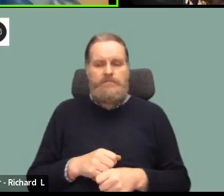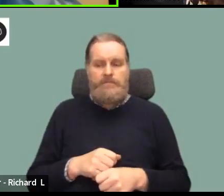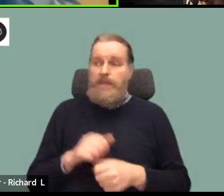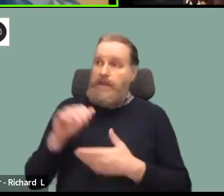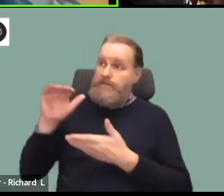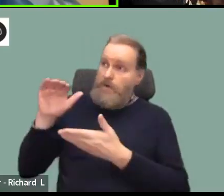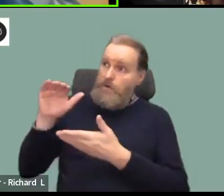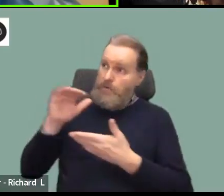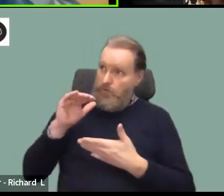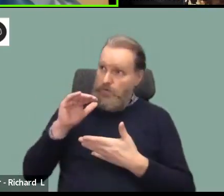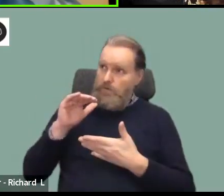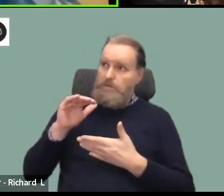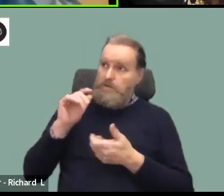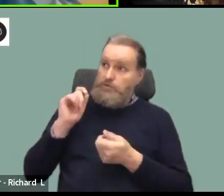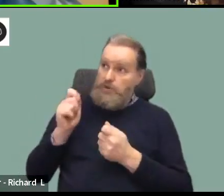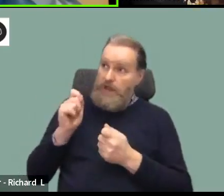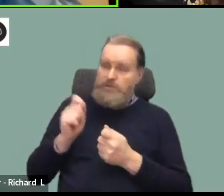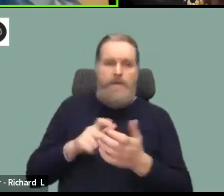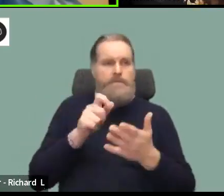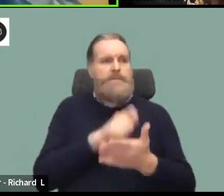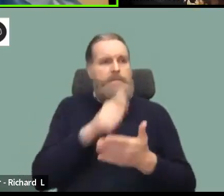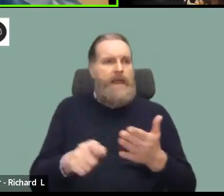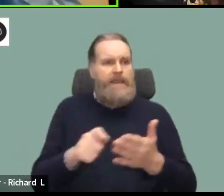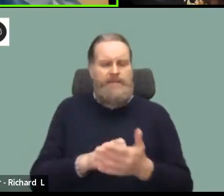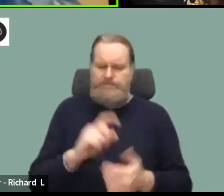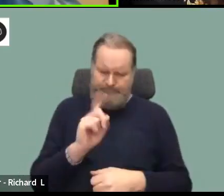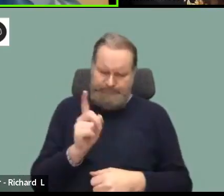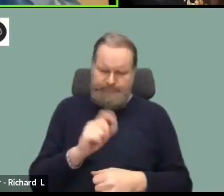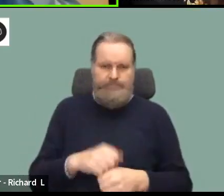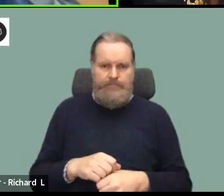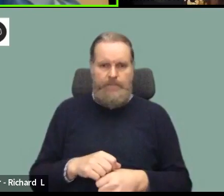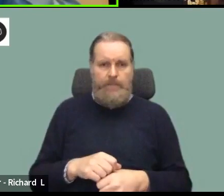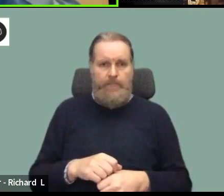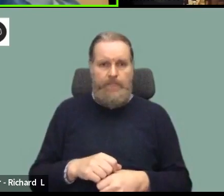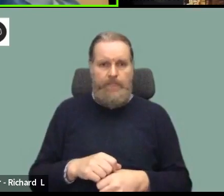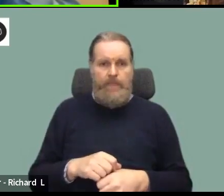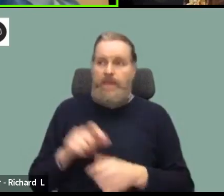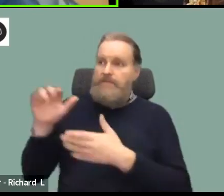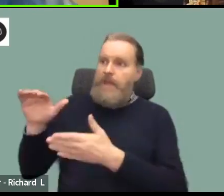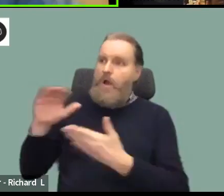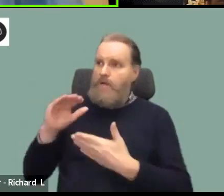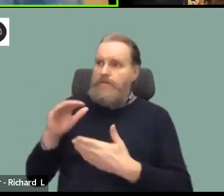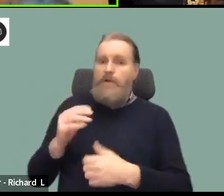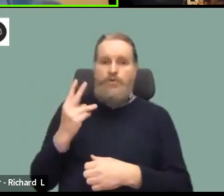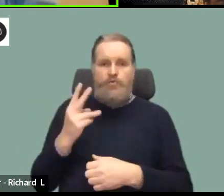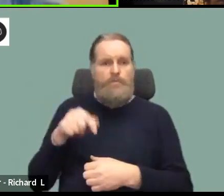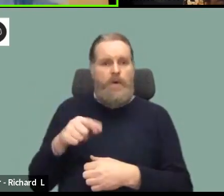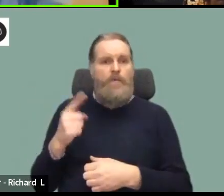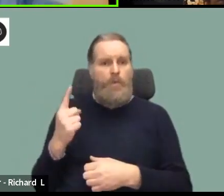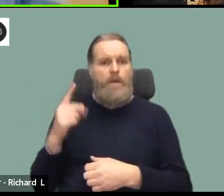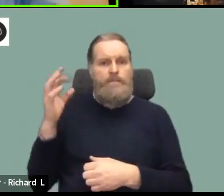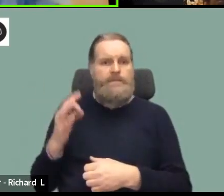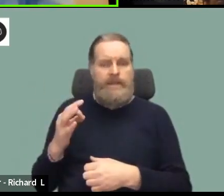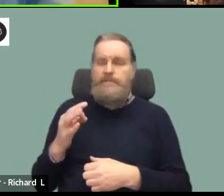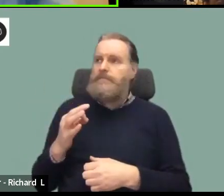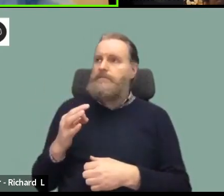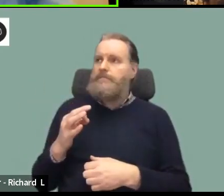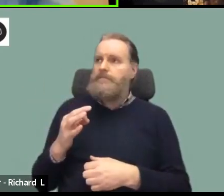e law to say, is e law to say, is any change must automatically be validated because of course what we know is if they were to say instead of 2%. will give will give you 2.1 mean will give you 2.1 mean that is a